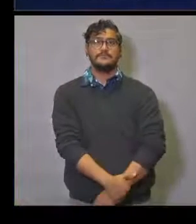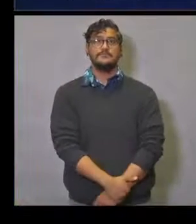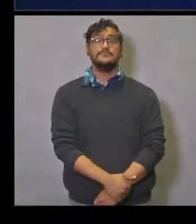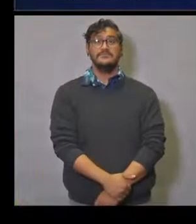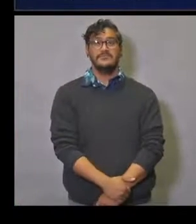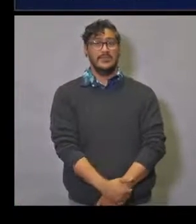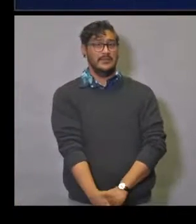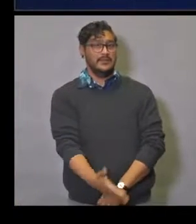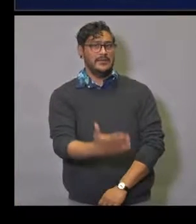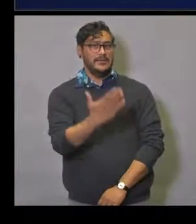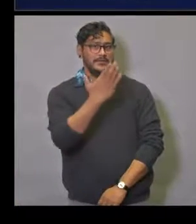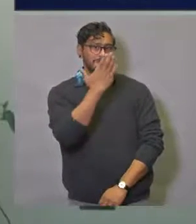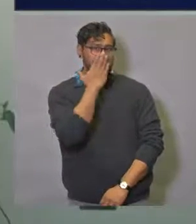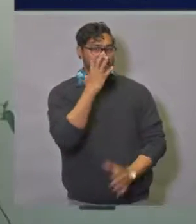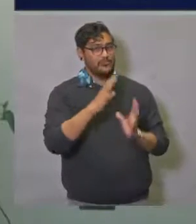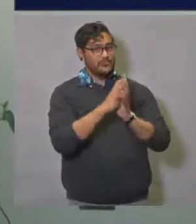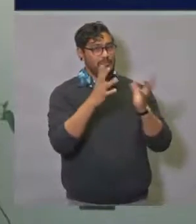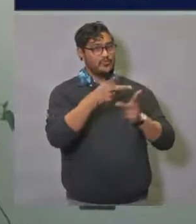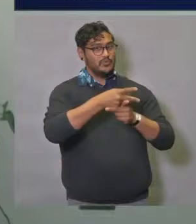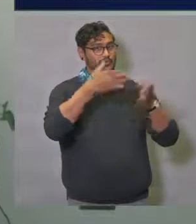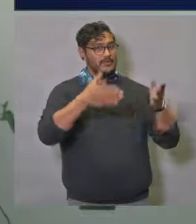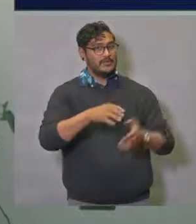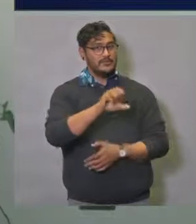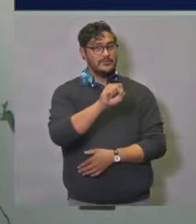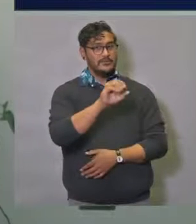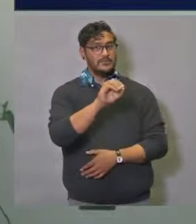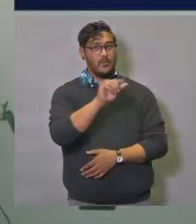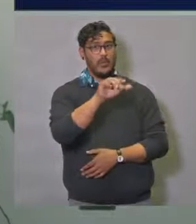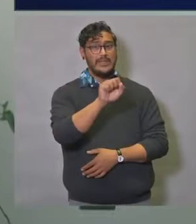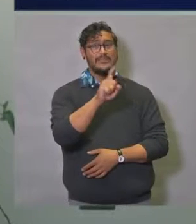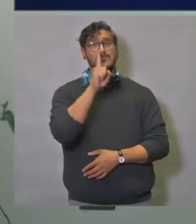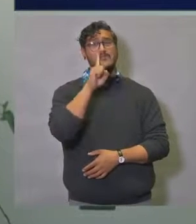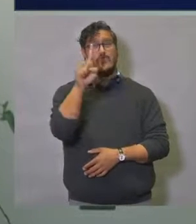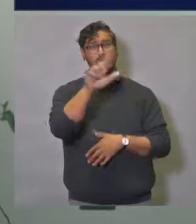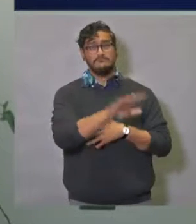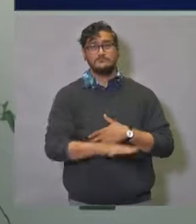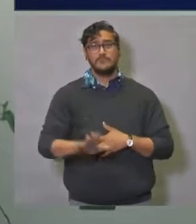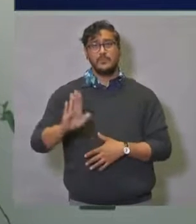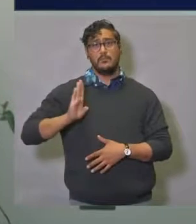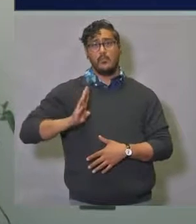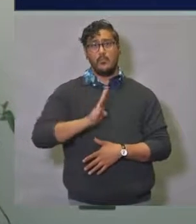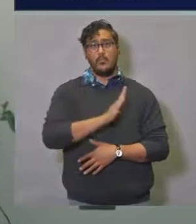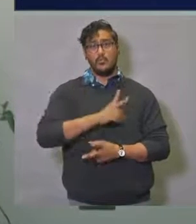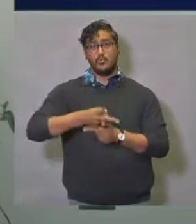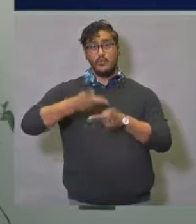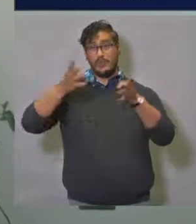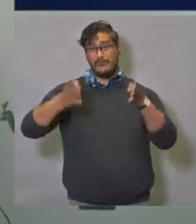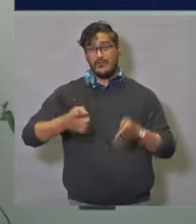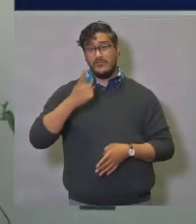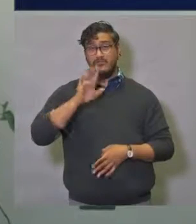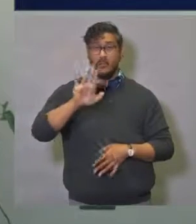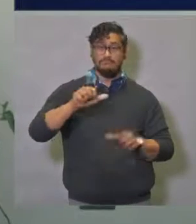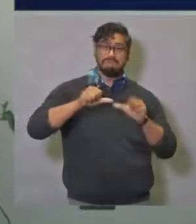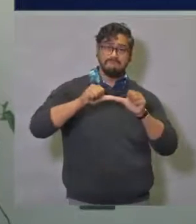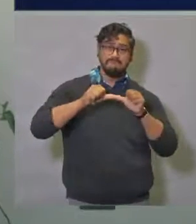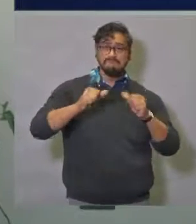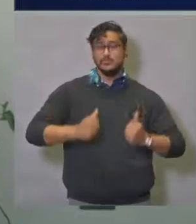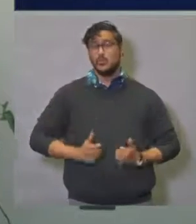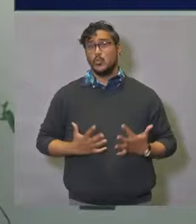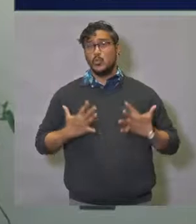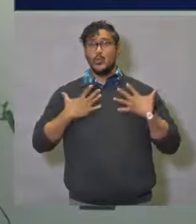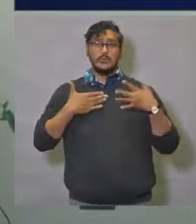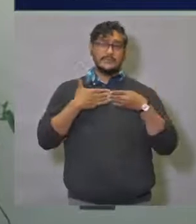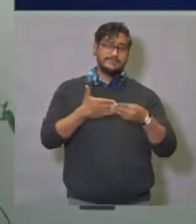I WOULD LIKE TO INTRODUCE DR.